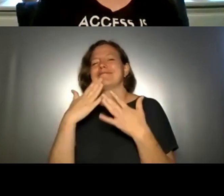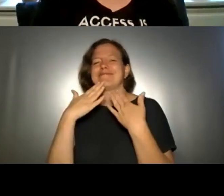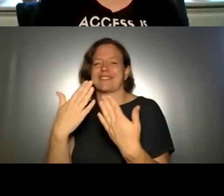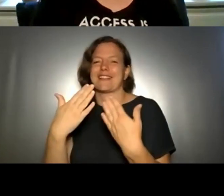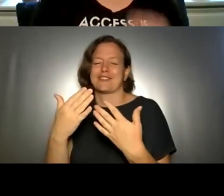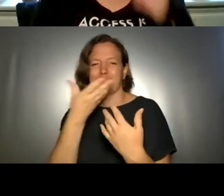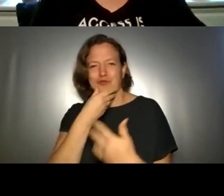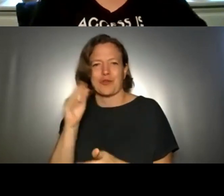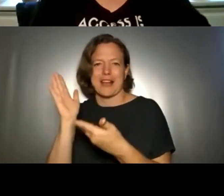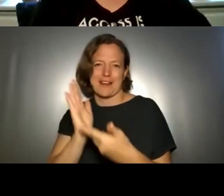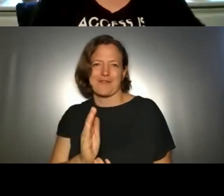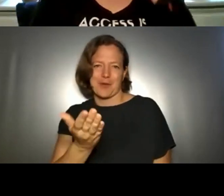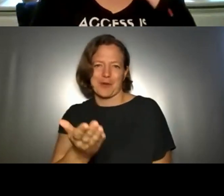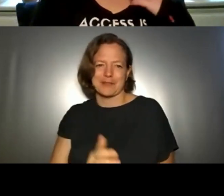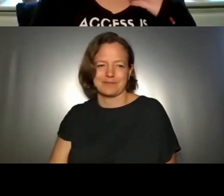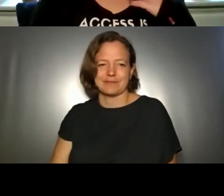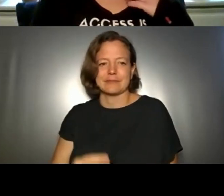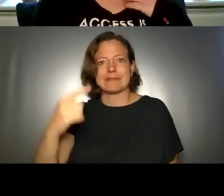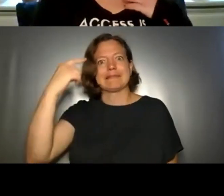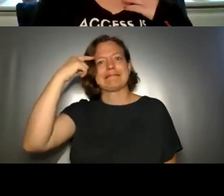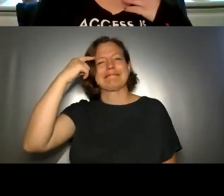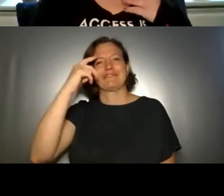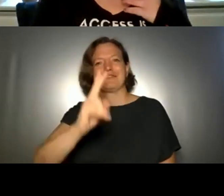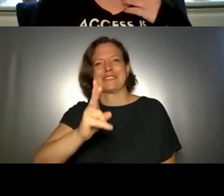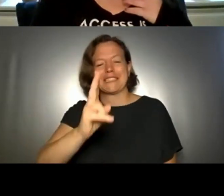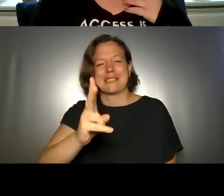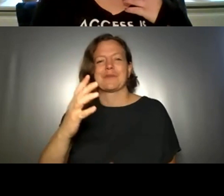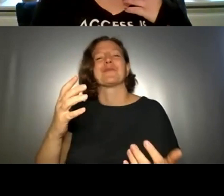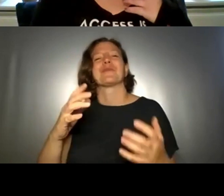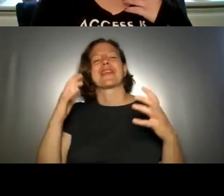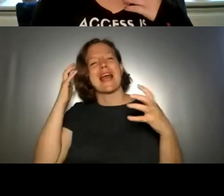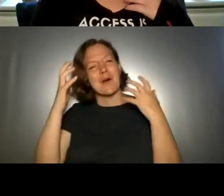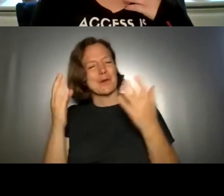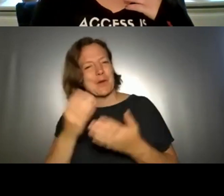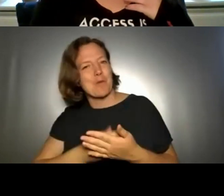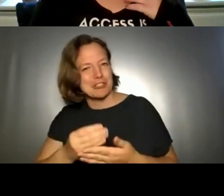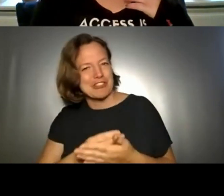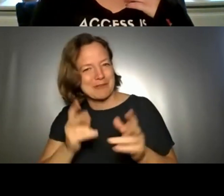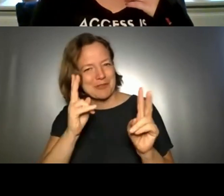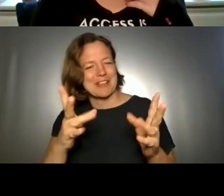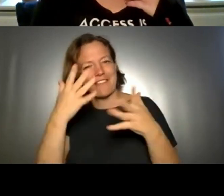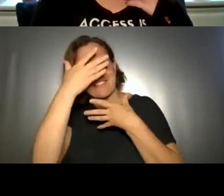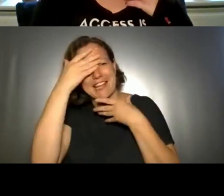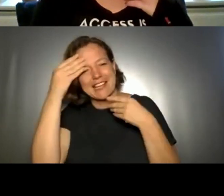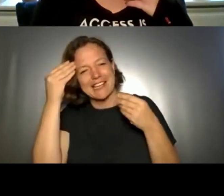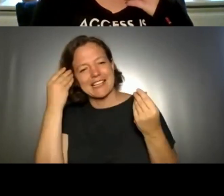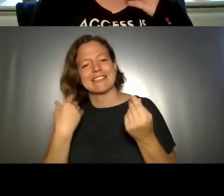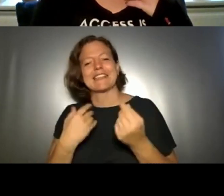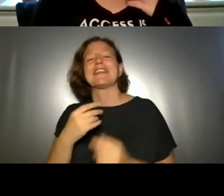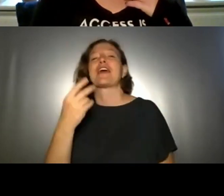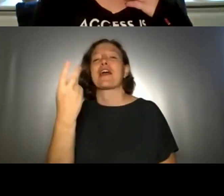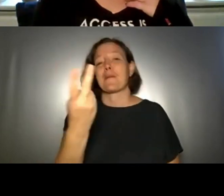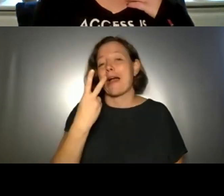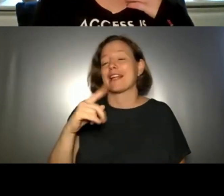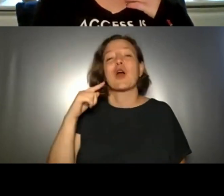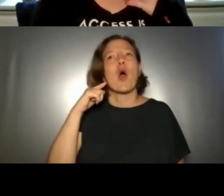That reminds me that I forgot to mention in the audio description: I basically have matching earrings with Nina,